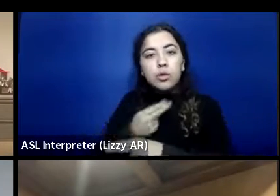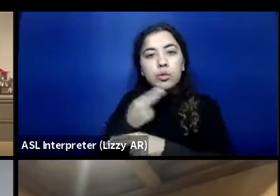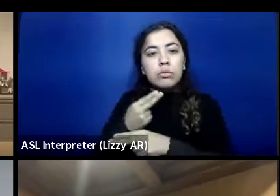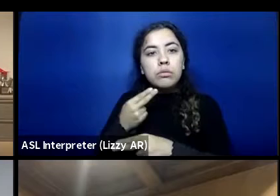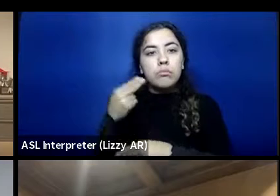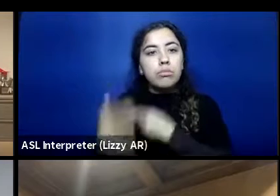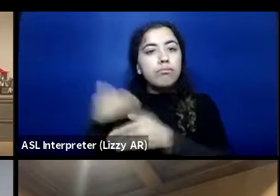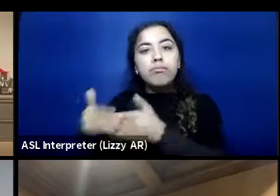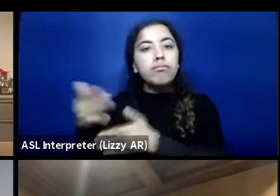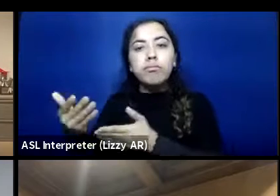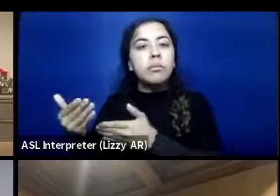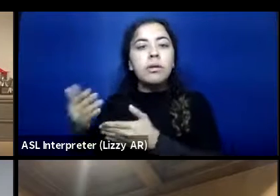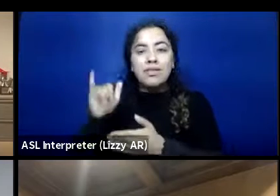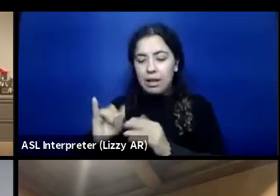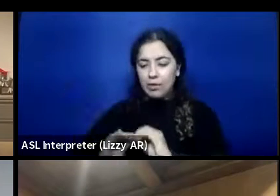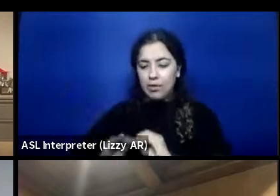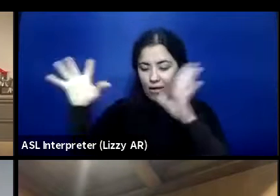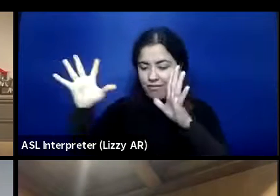So this usability concept